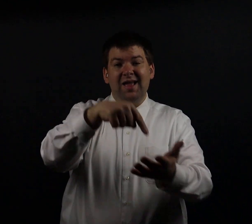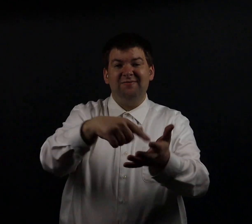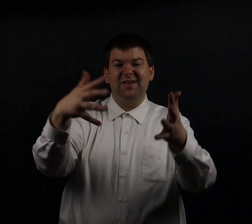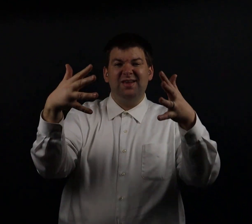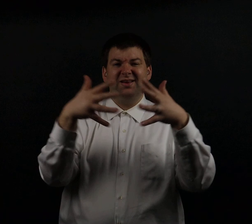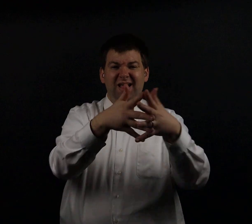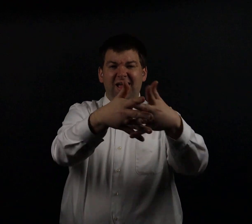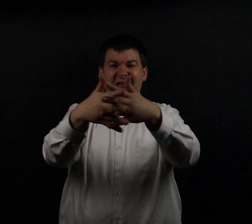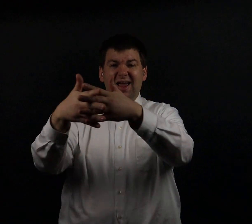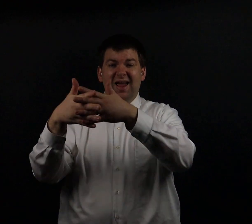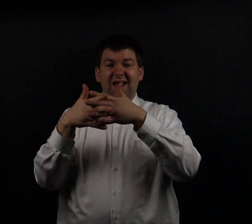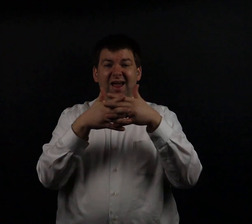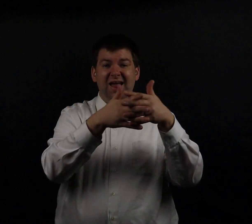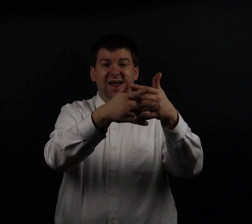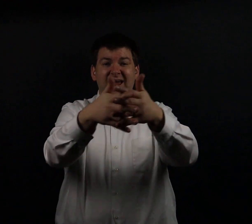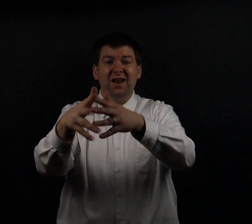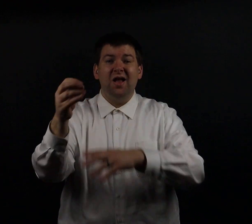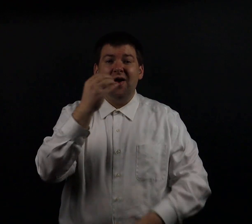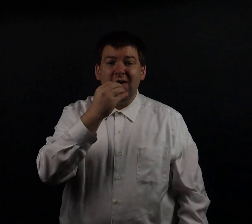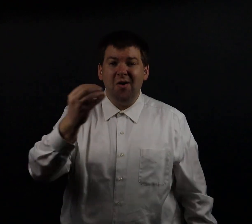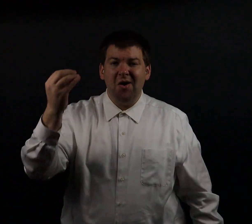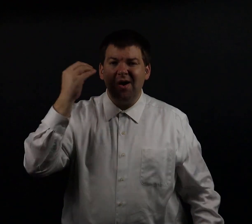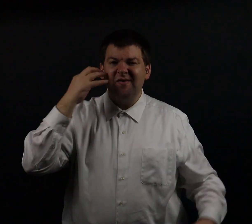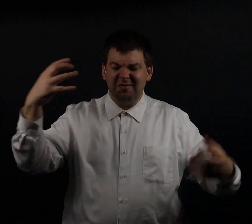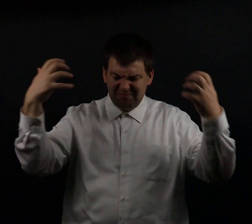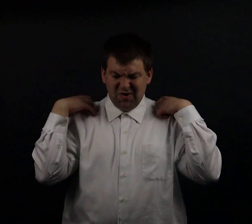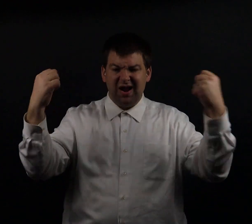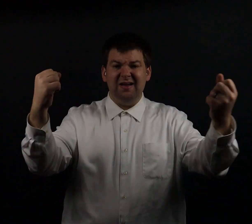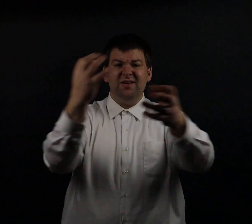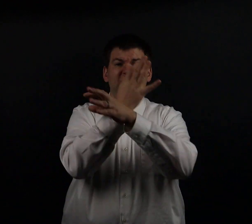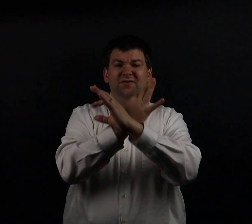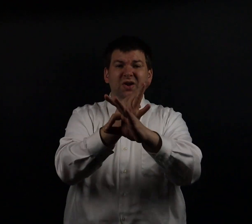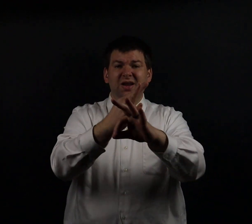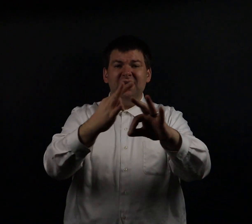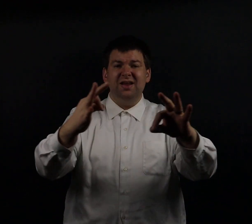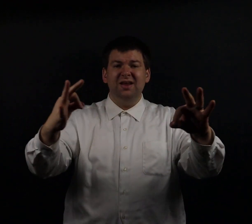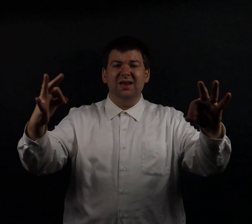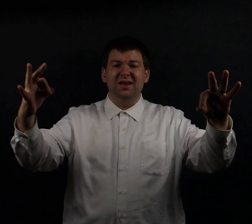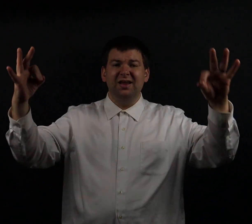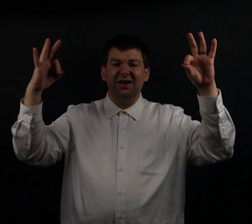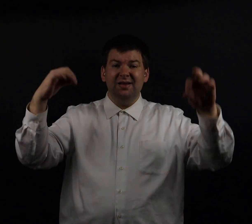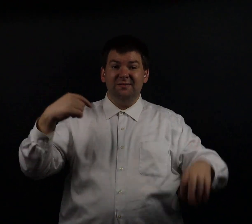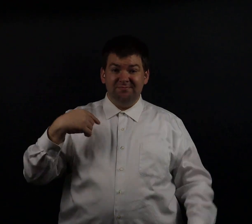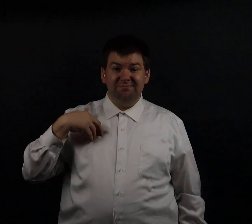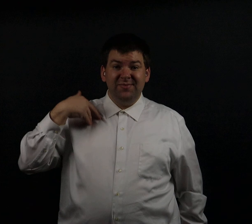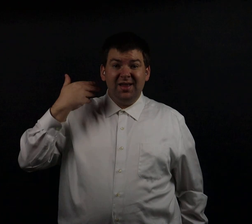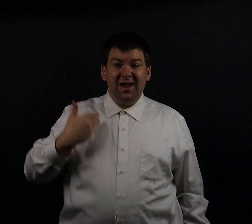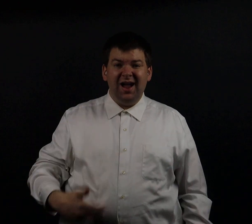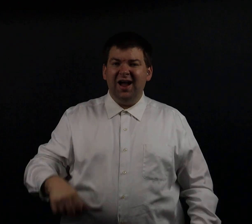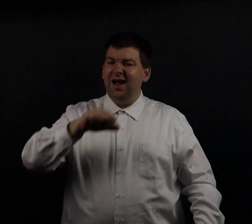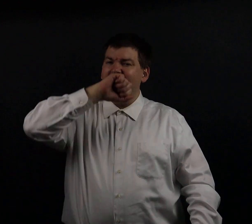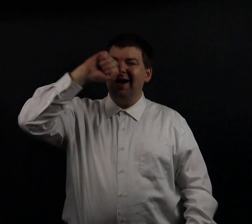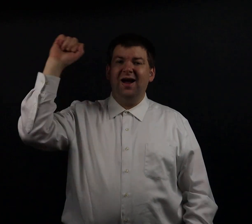I love this land, home of the brave and free.